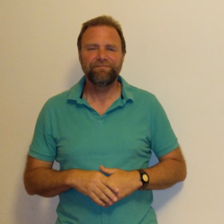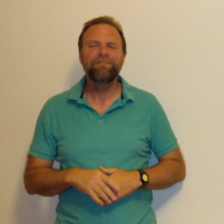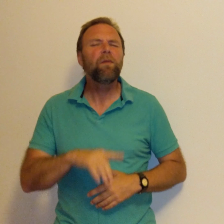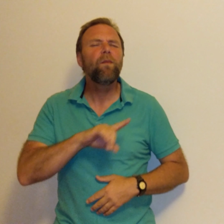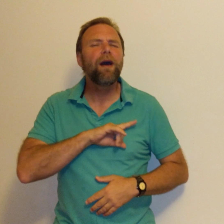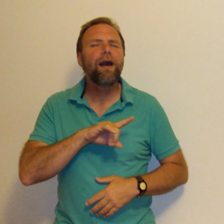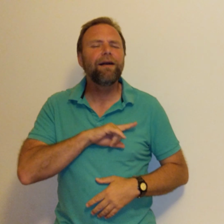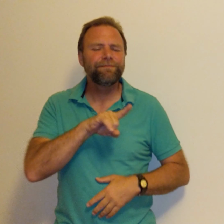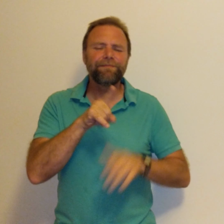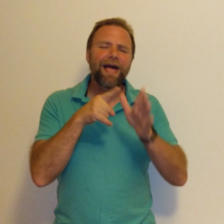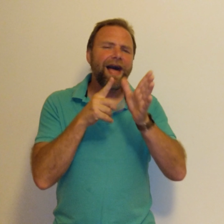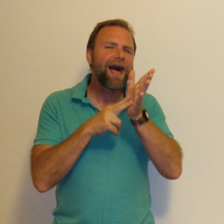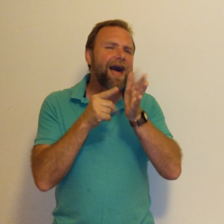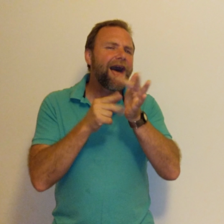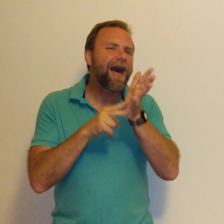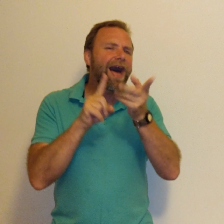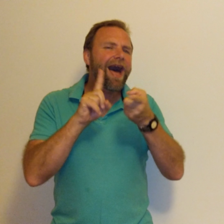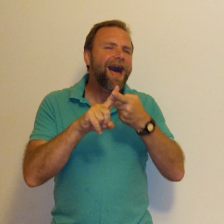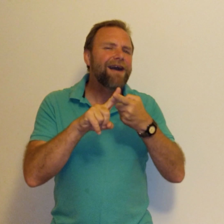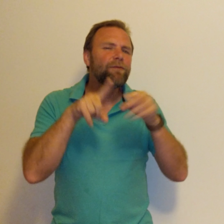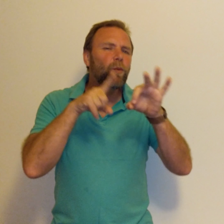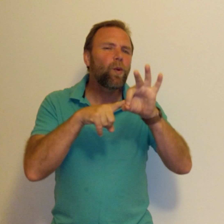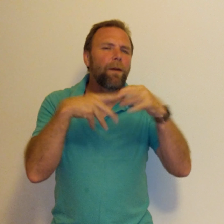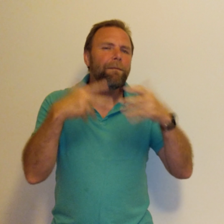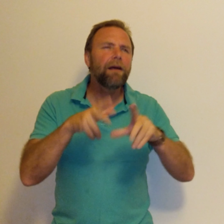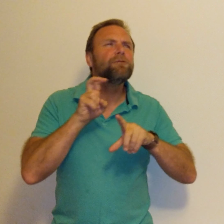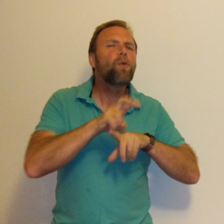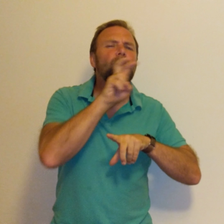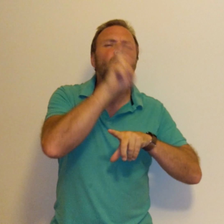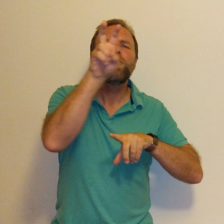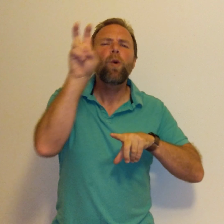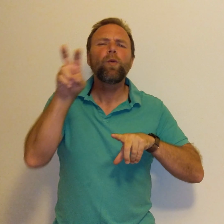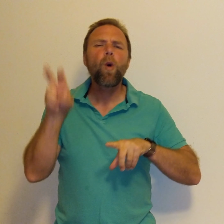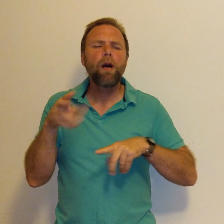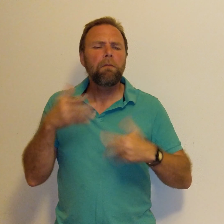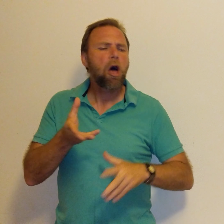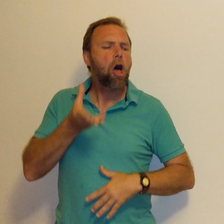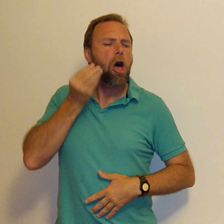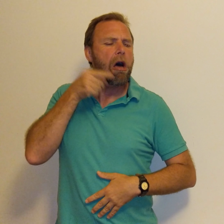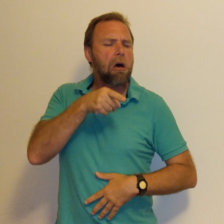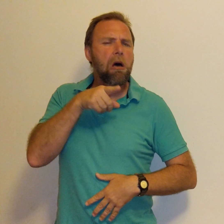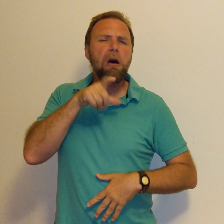Avenue Q have been on tour and they've heard all about Cardiff